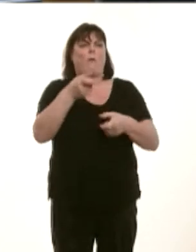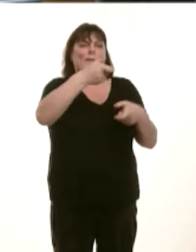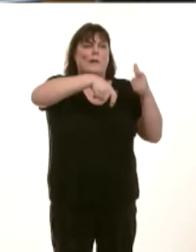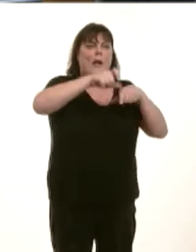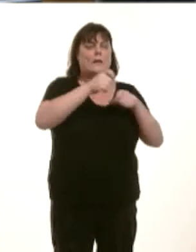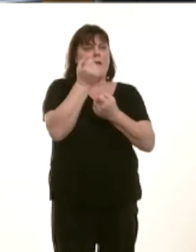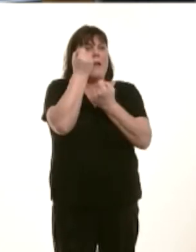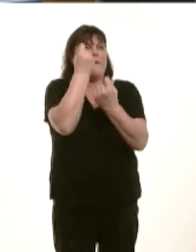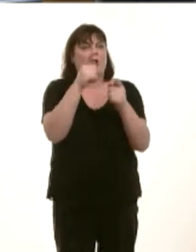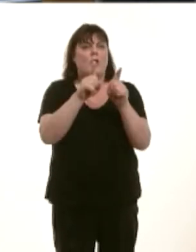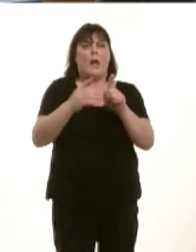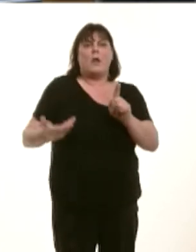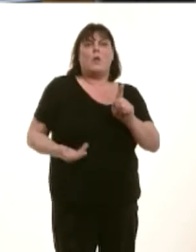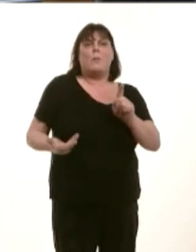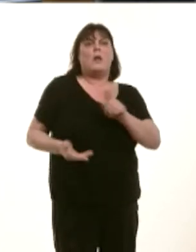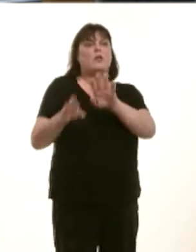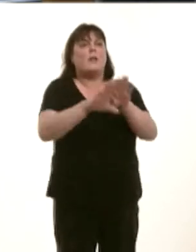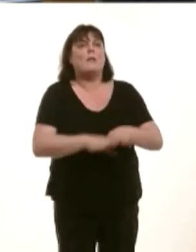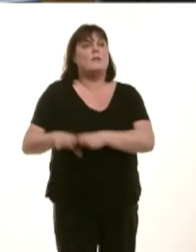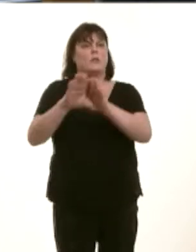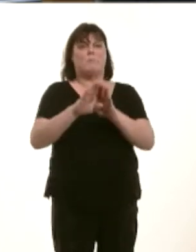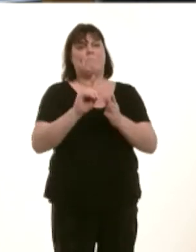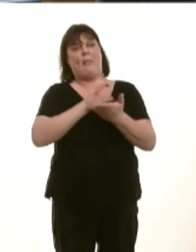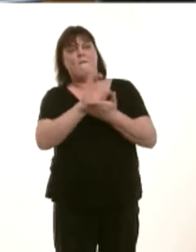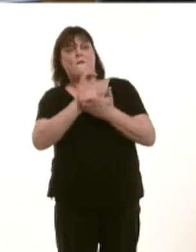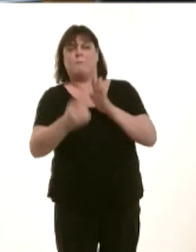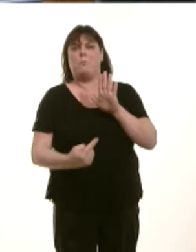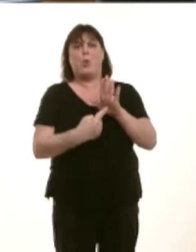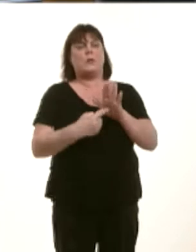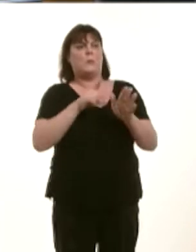and commercialisation is important, in terms of developing our universities in the future.